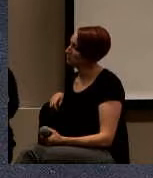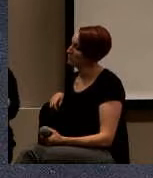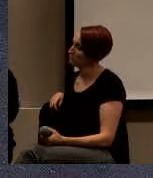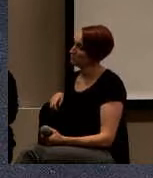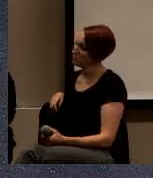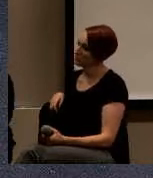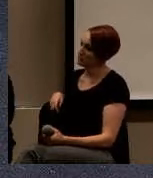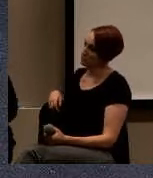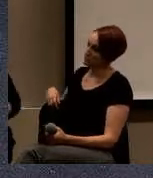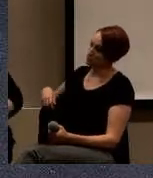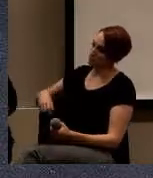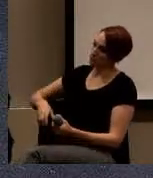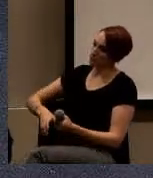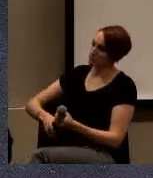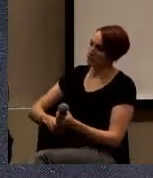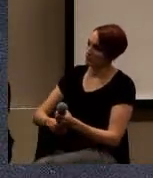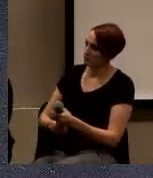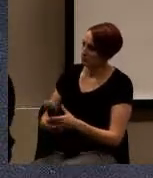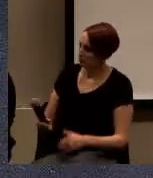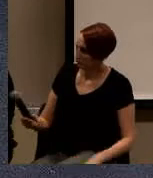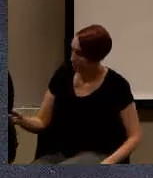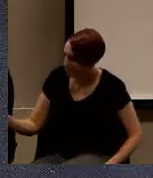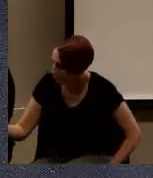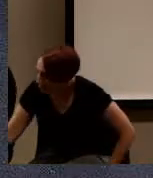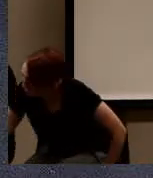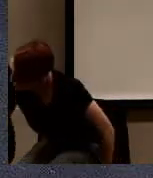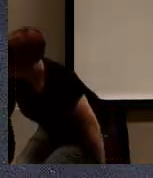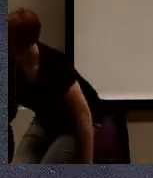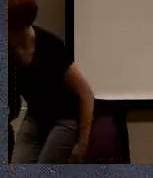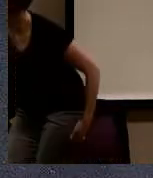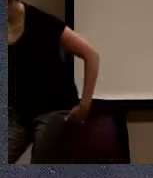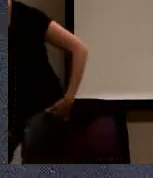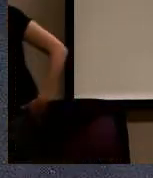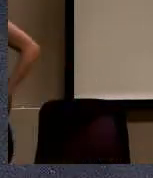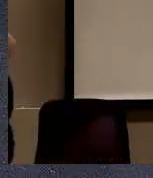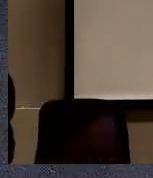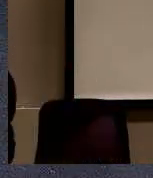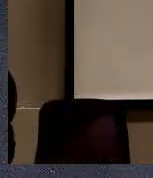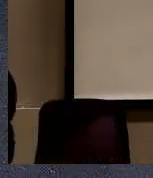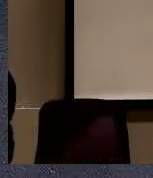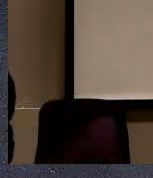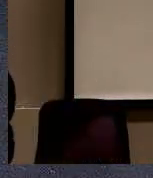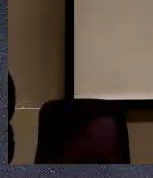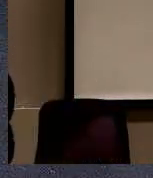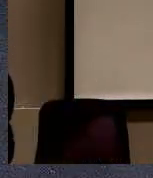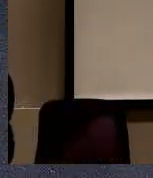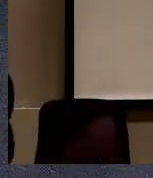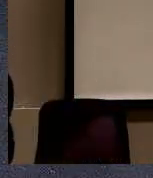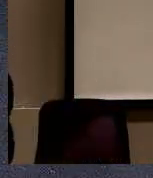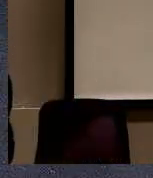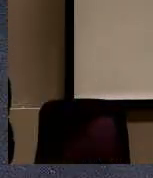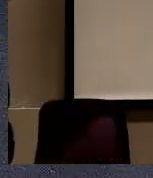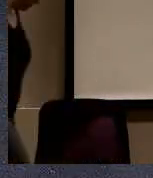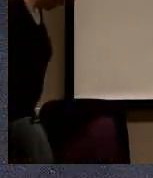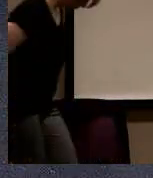Thank you. So, one other tool or one tool that, we actually did